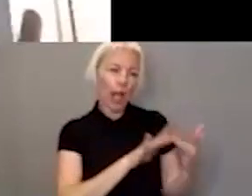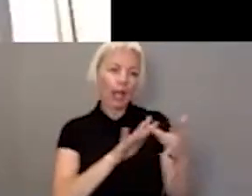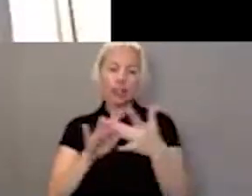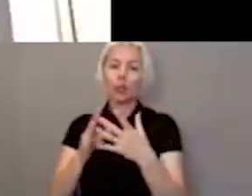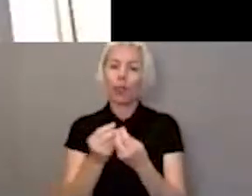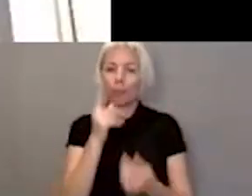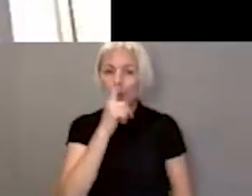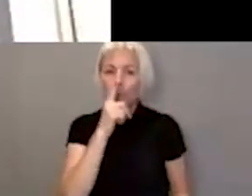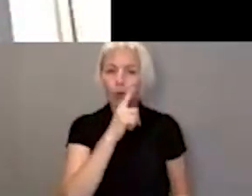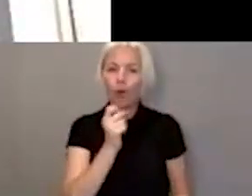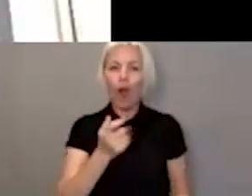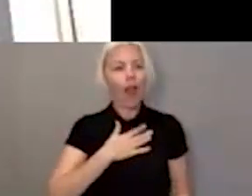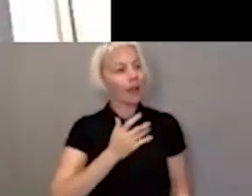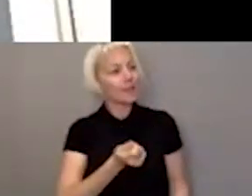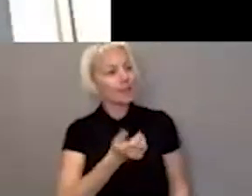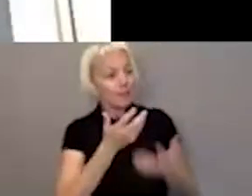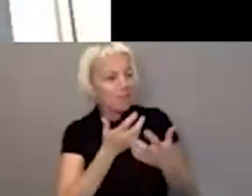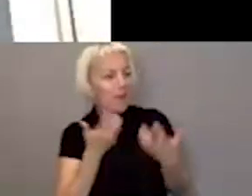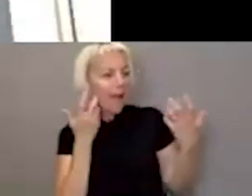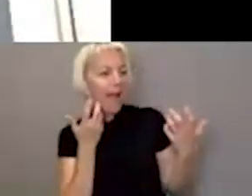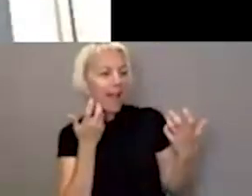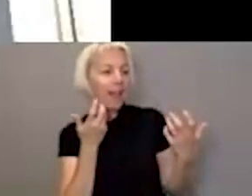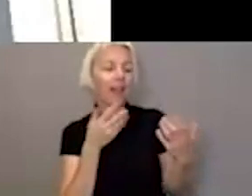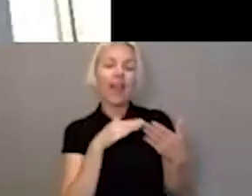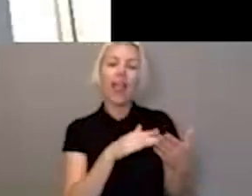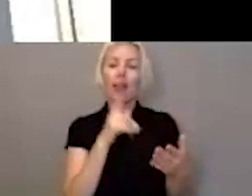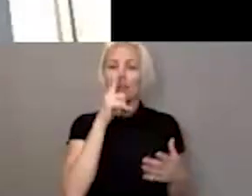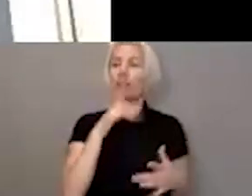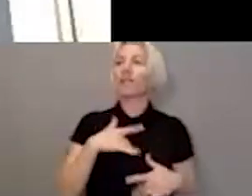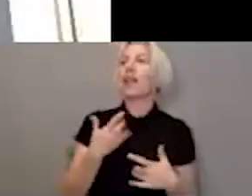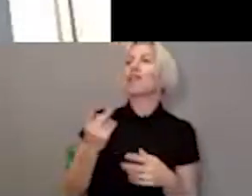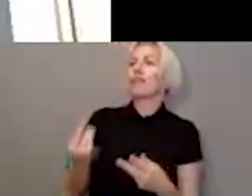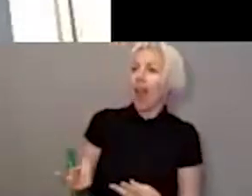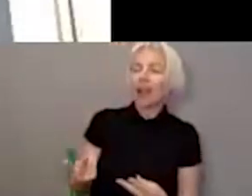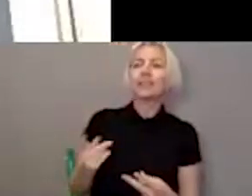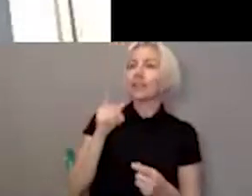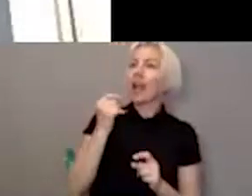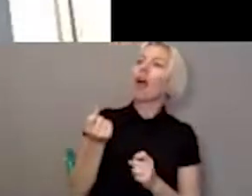a bit relaxed, and be able to approach you, so you can continue to have even the hardest